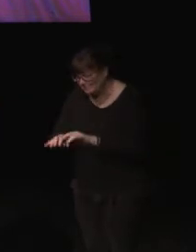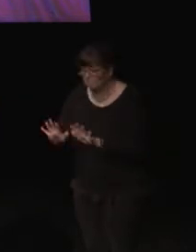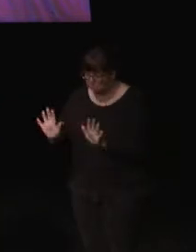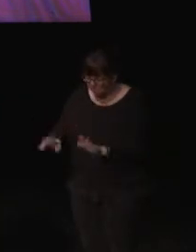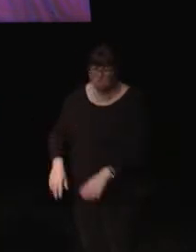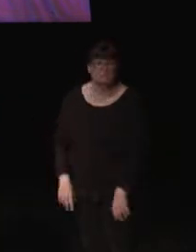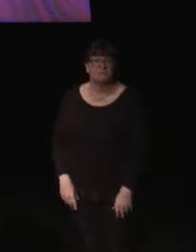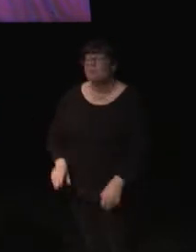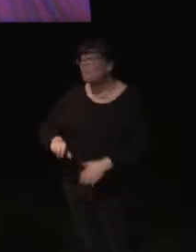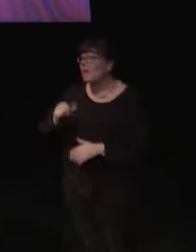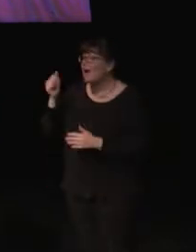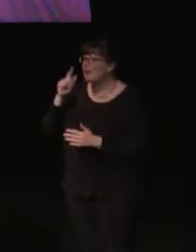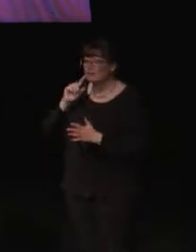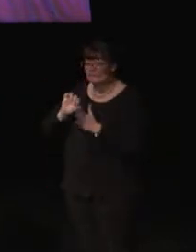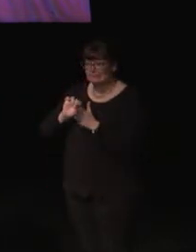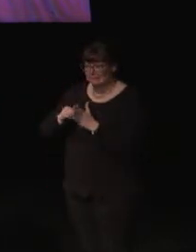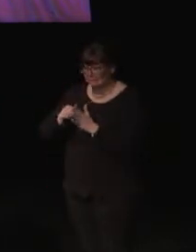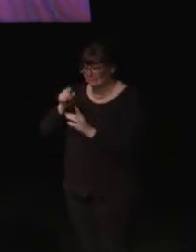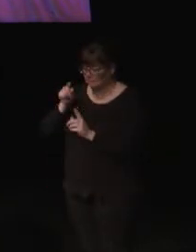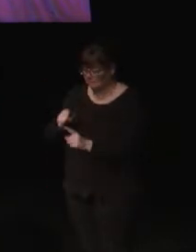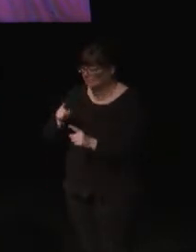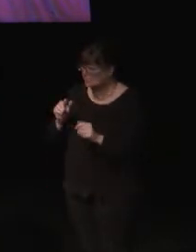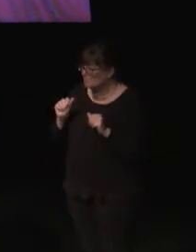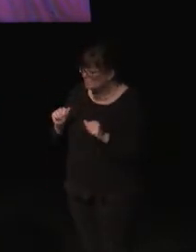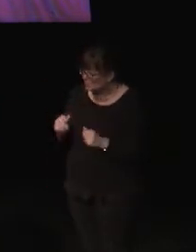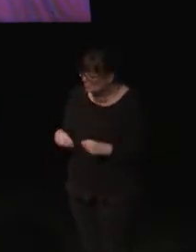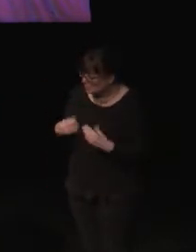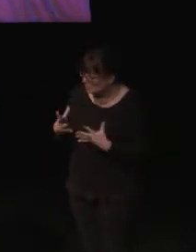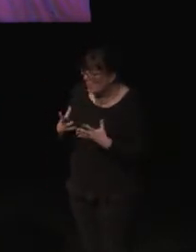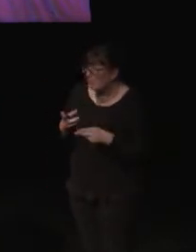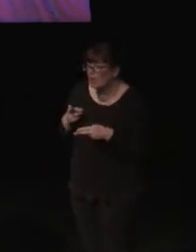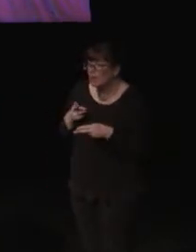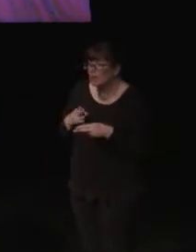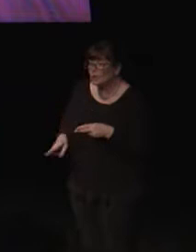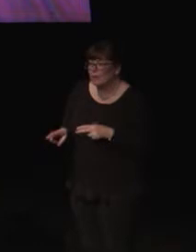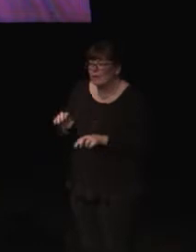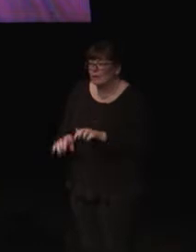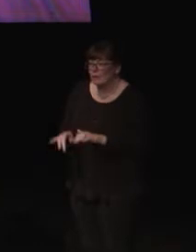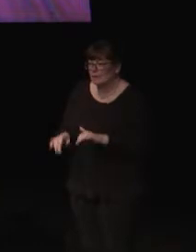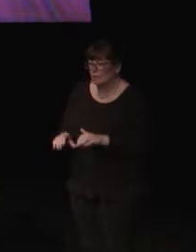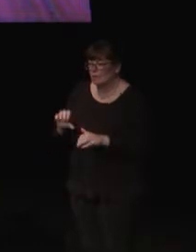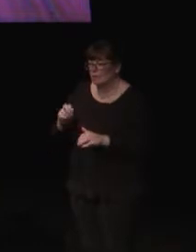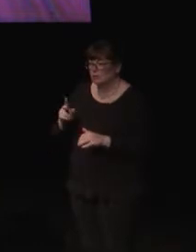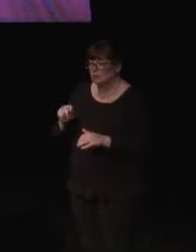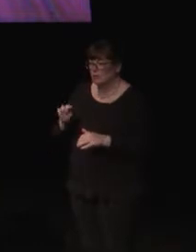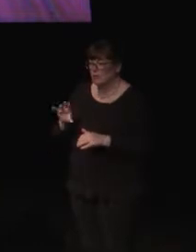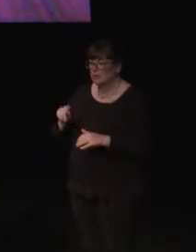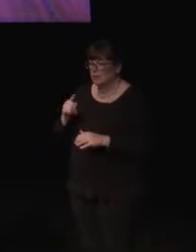Another note is potentially provide a quick keyboard shortcut, for showing the subtitle window on and off.